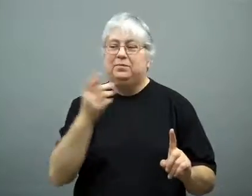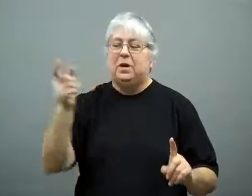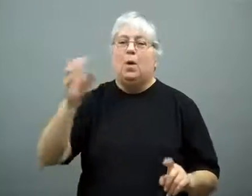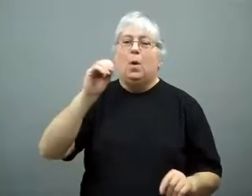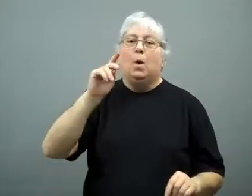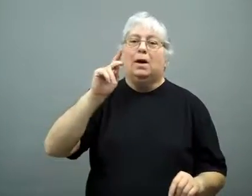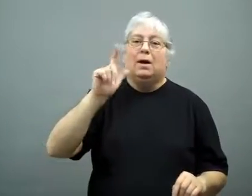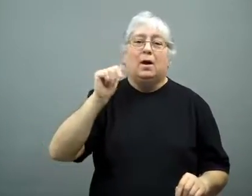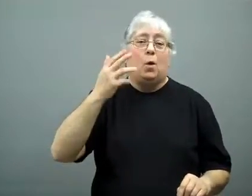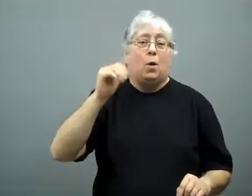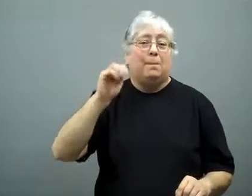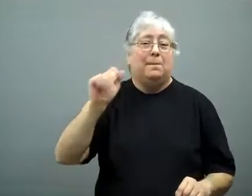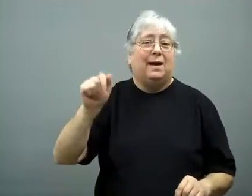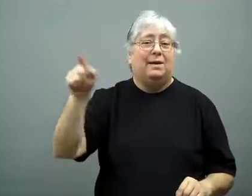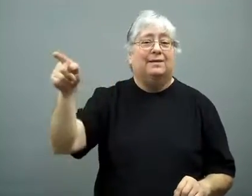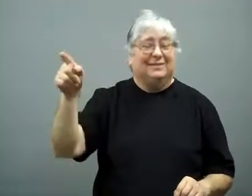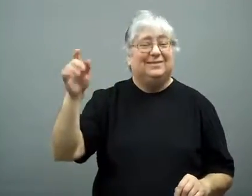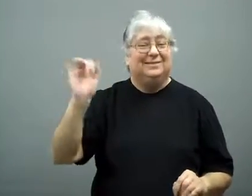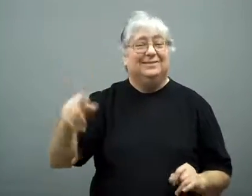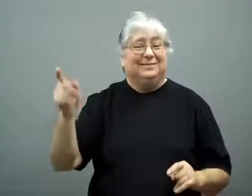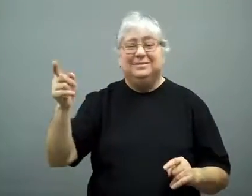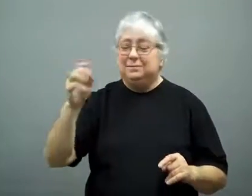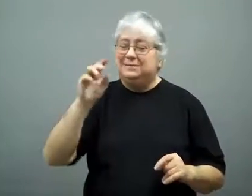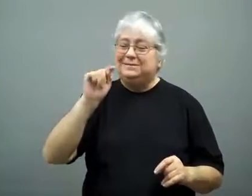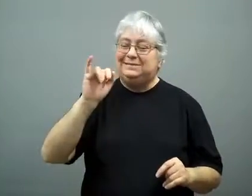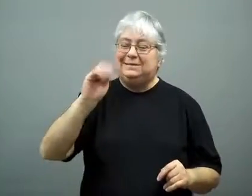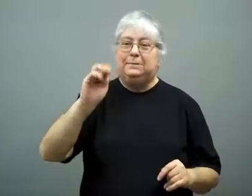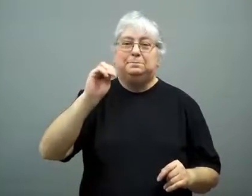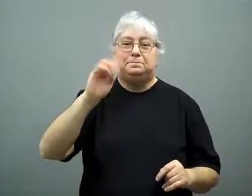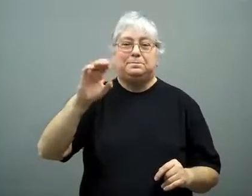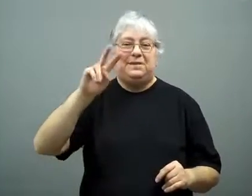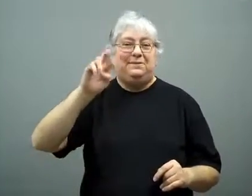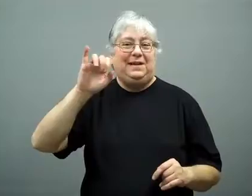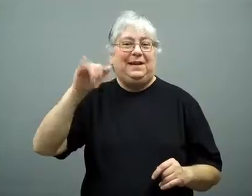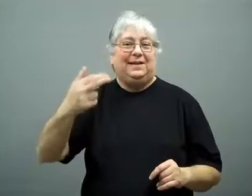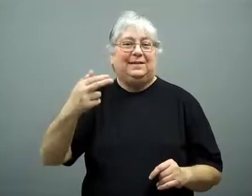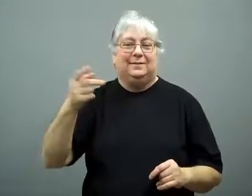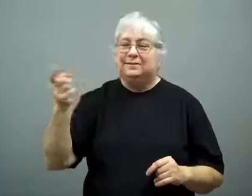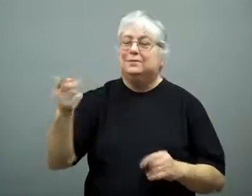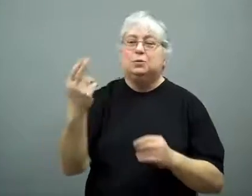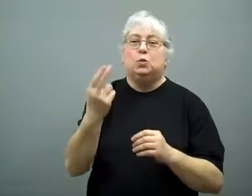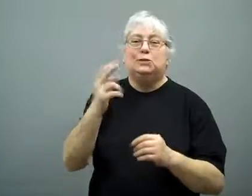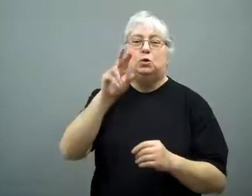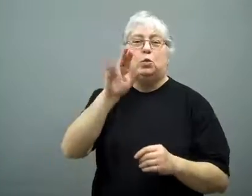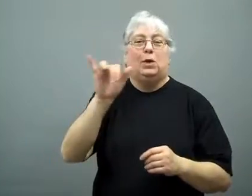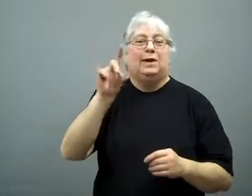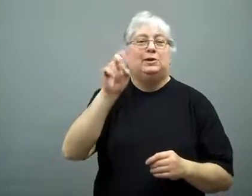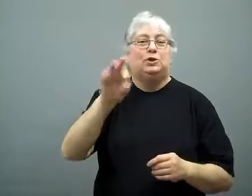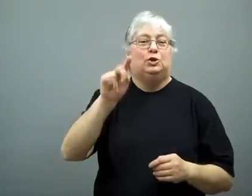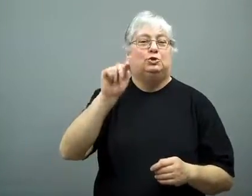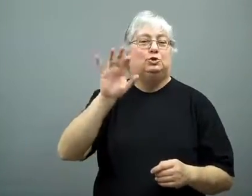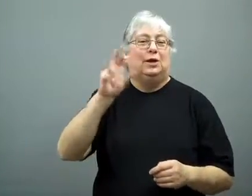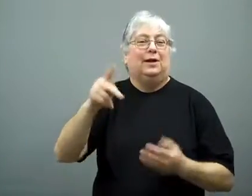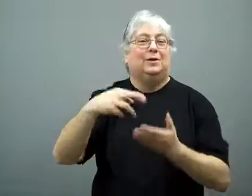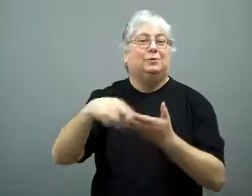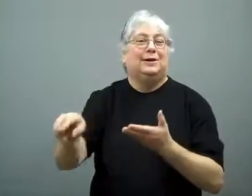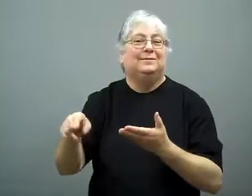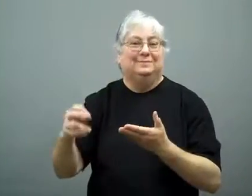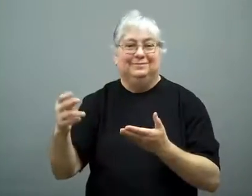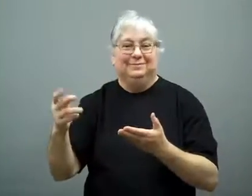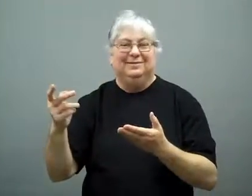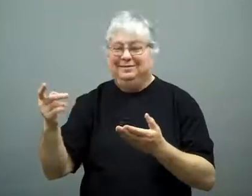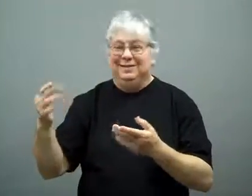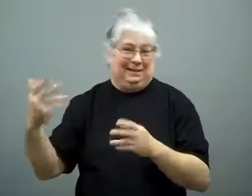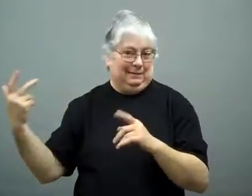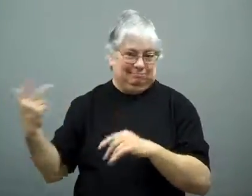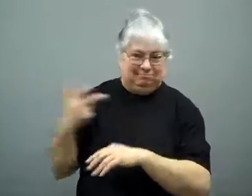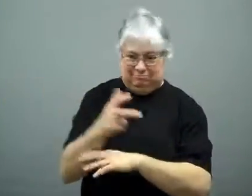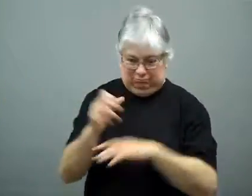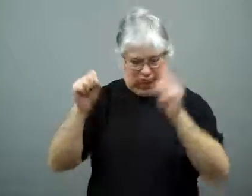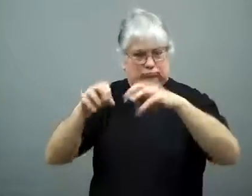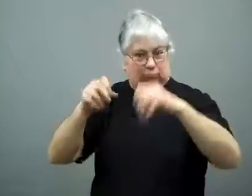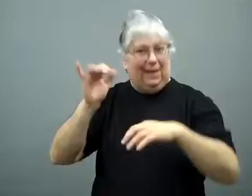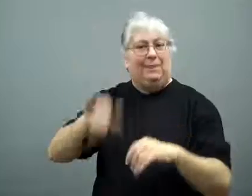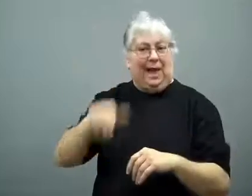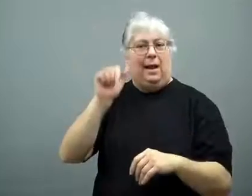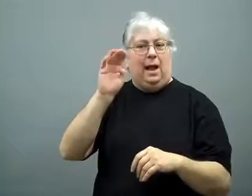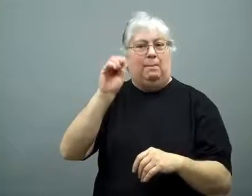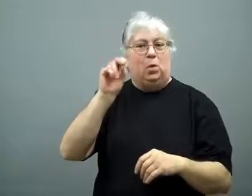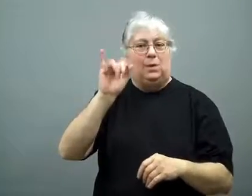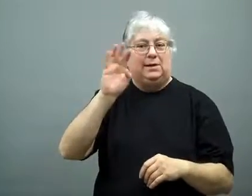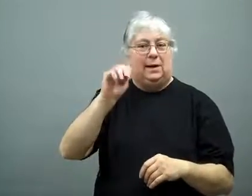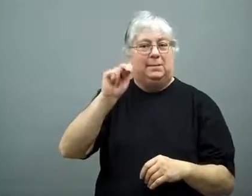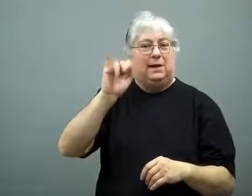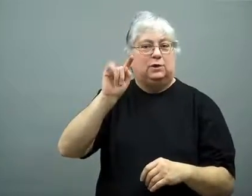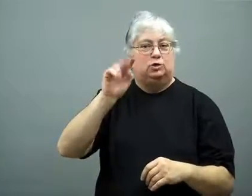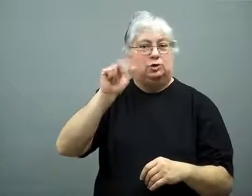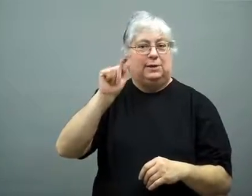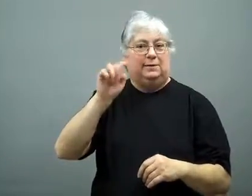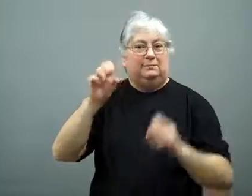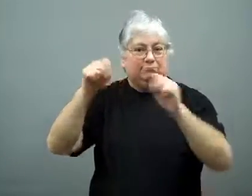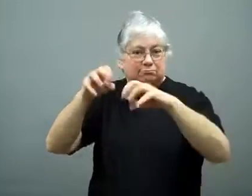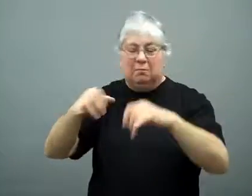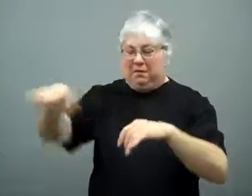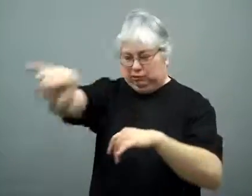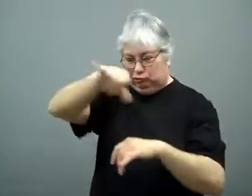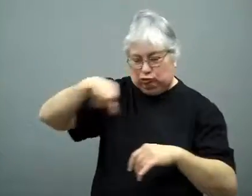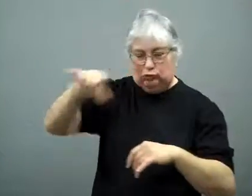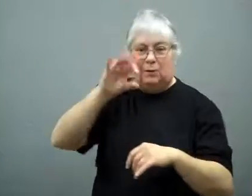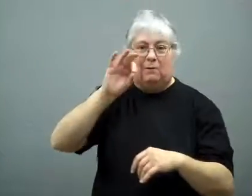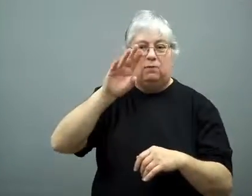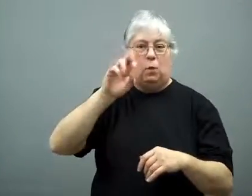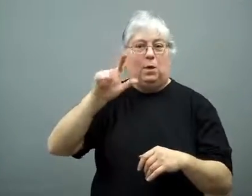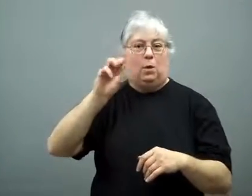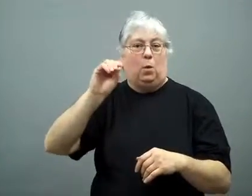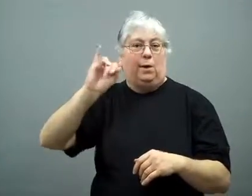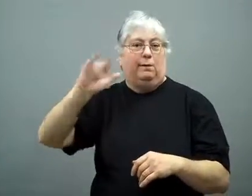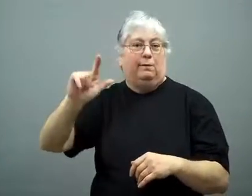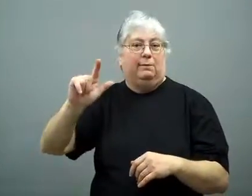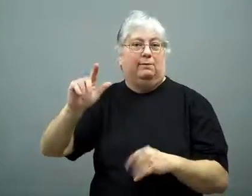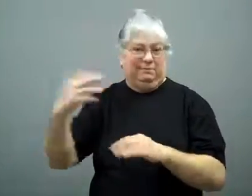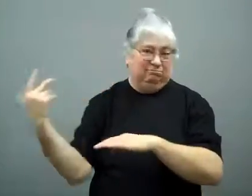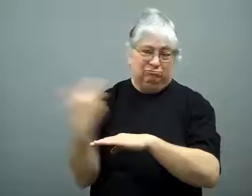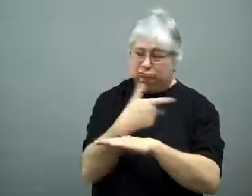Tim McVeigh rented a Ryder truck in Oklahoma.